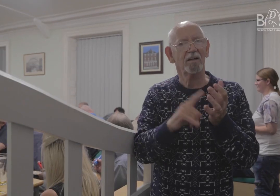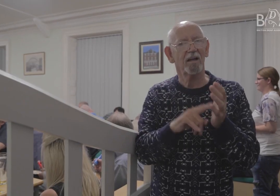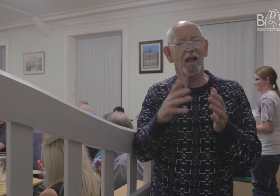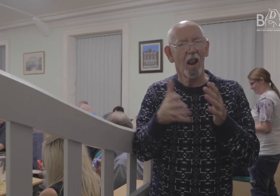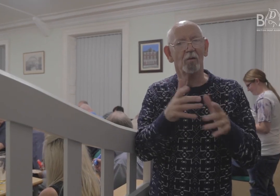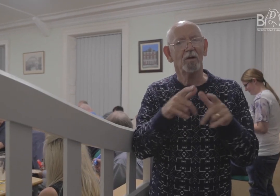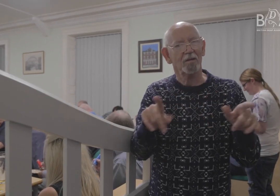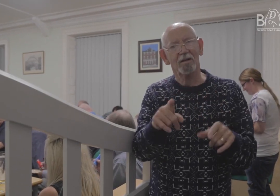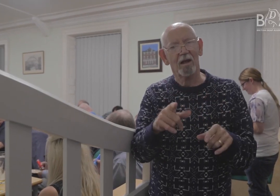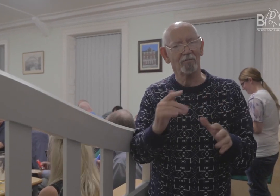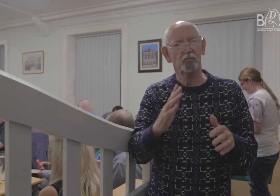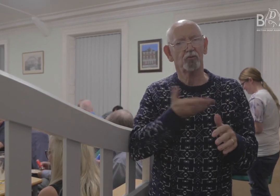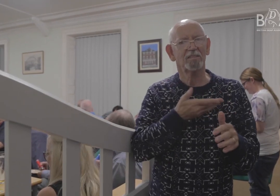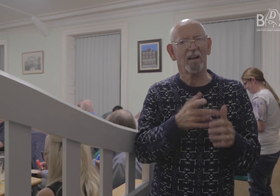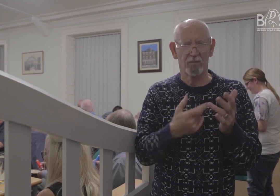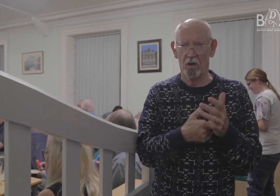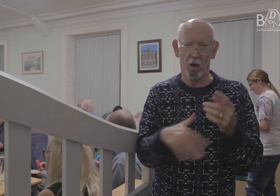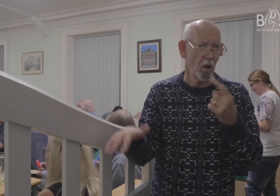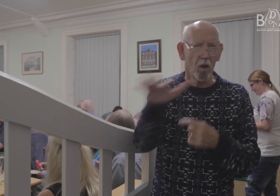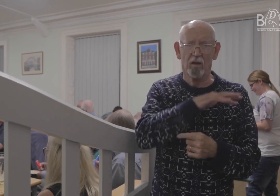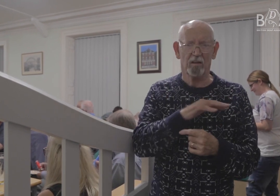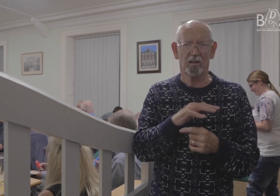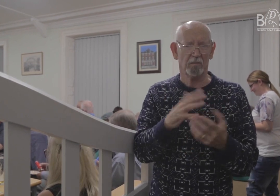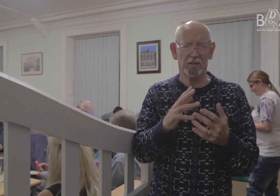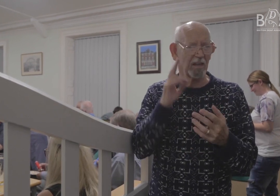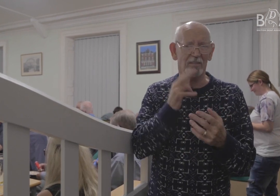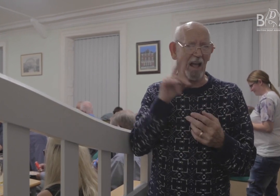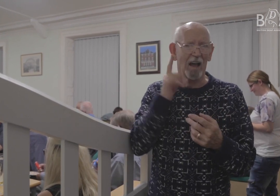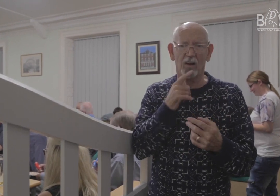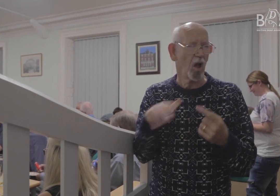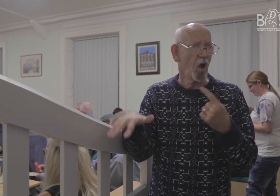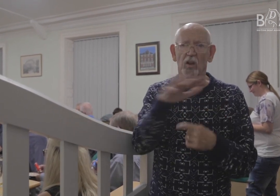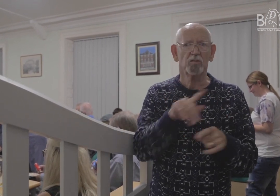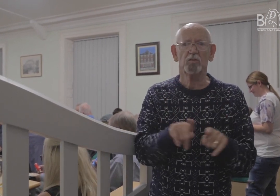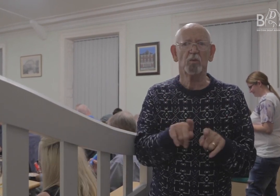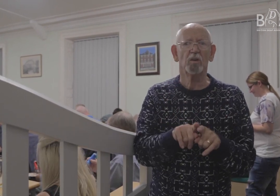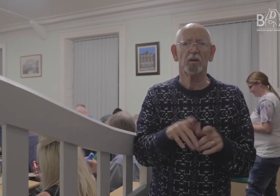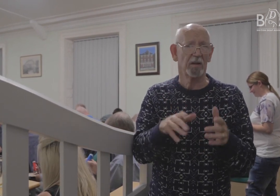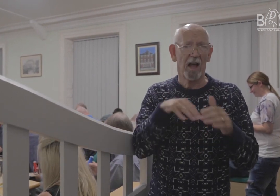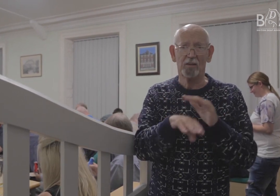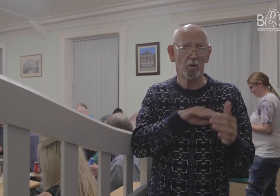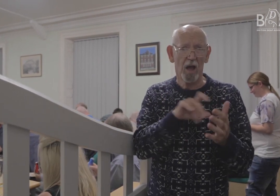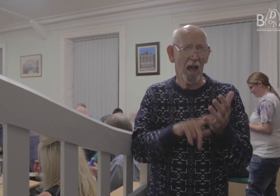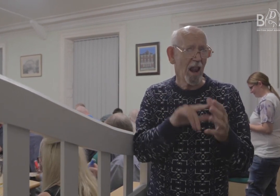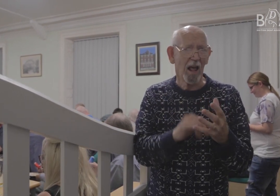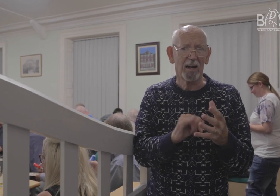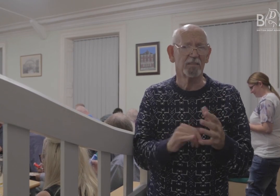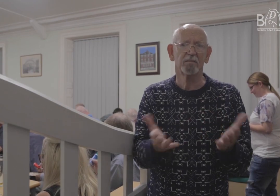BSL, Sign Language rights for all for Deaf and hearing people in school classes.